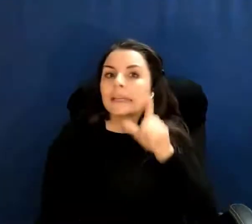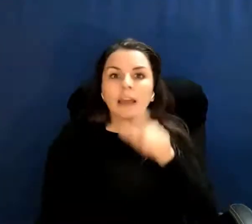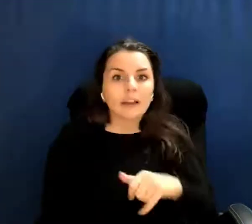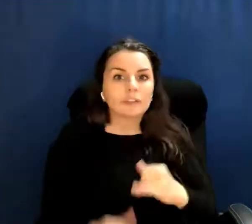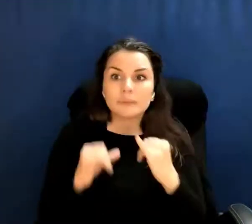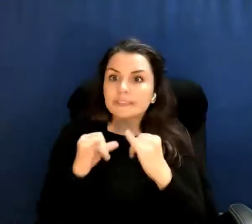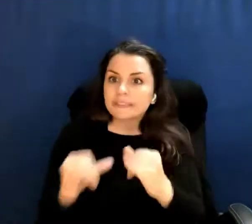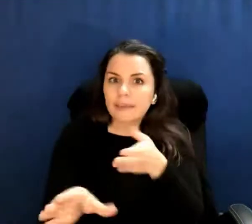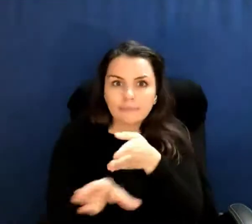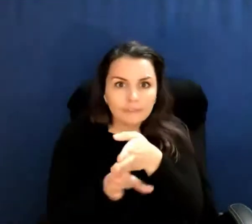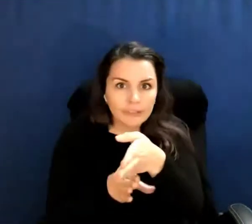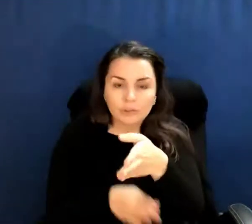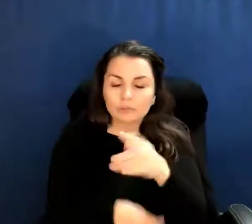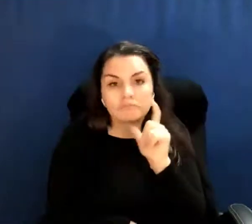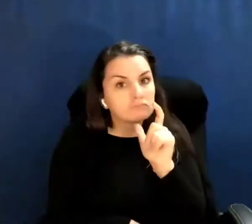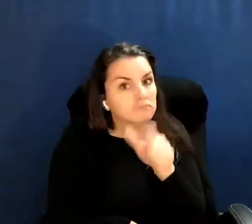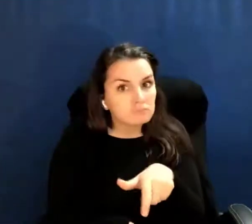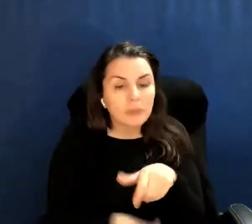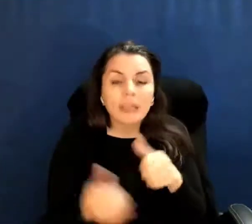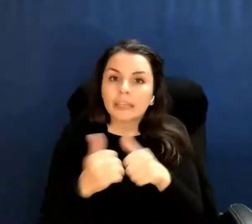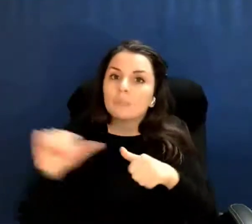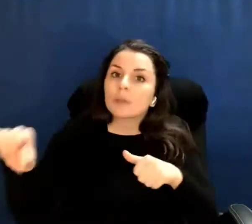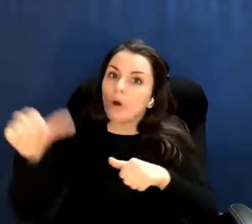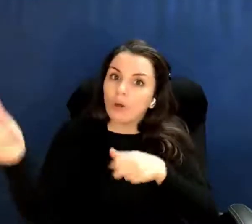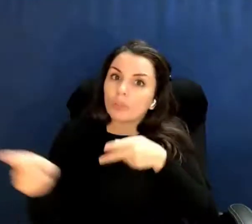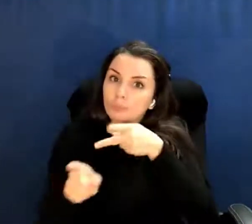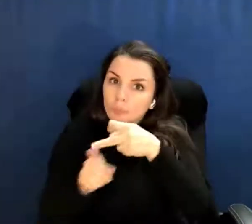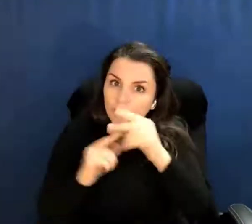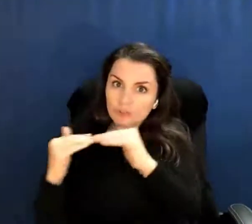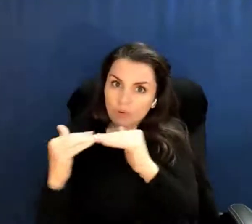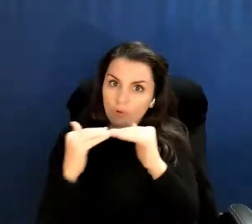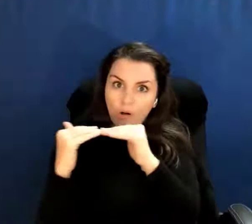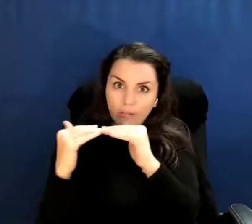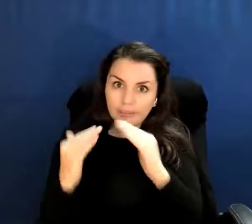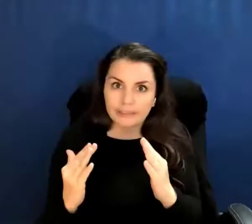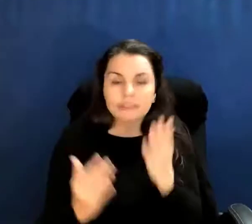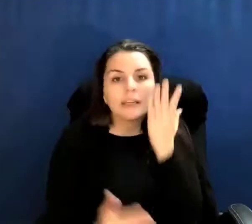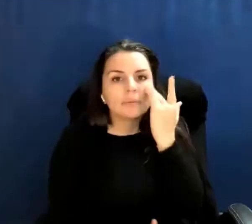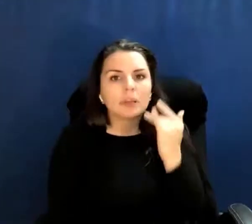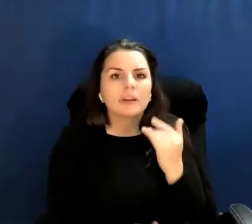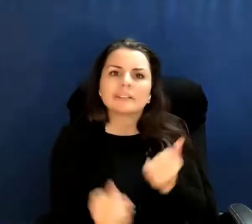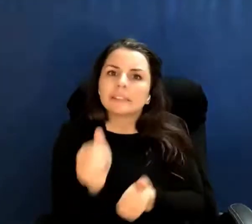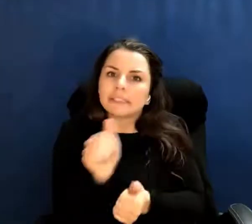I mentioned, I'm sure you've heard this before, everybody kind of expects that reviewers